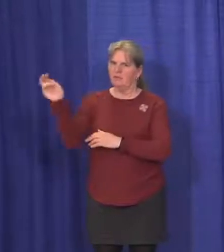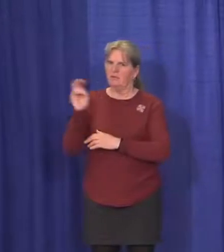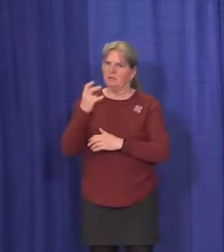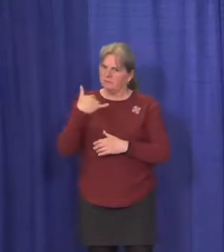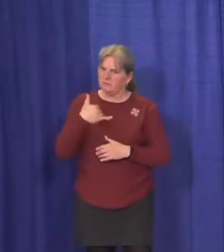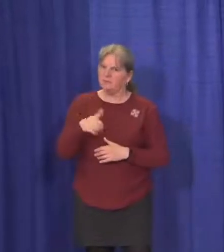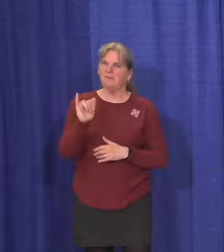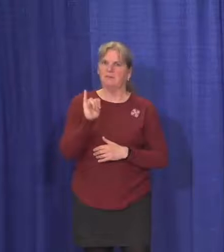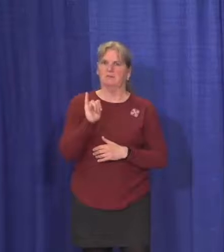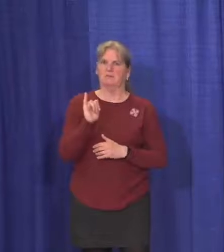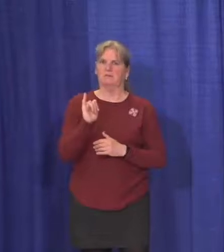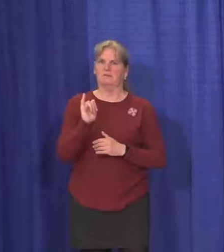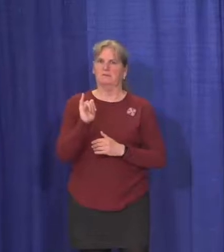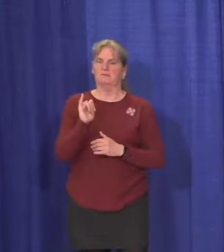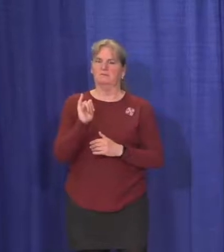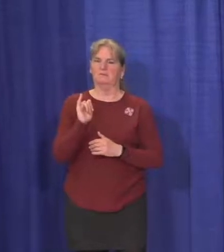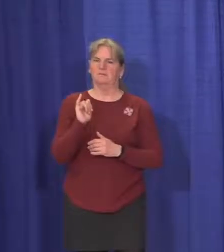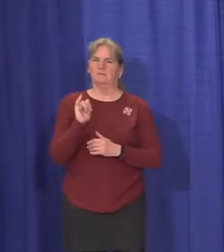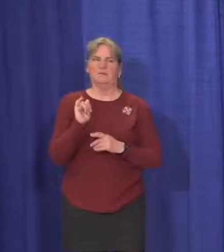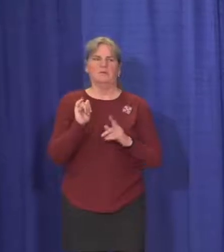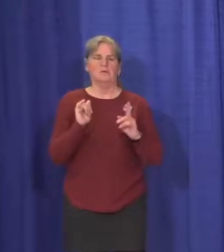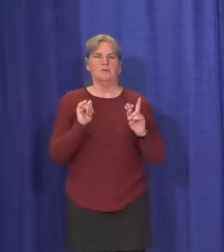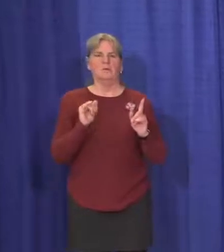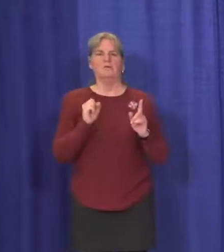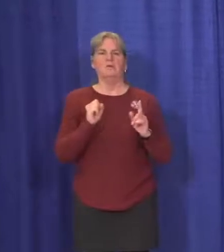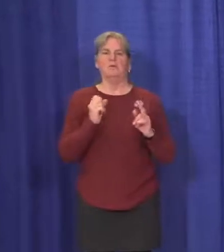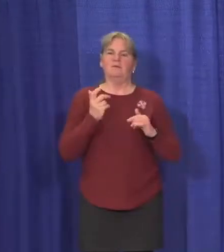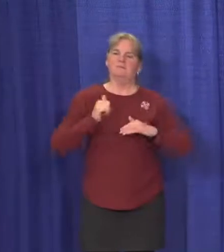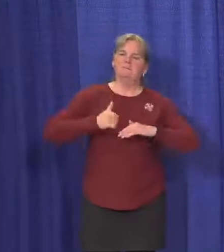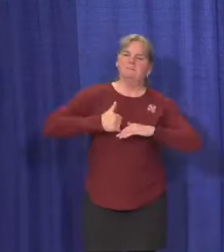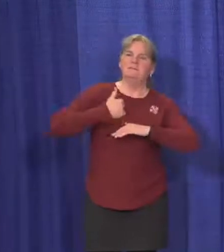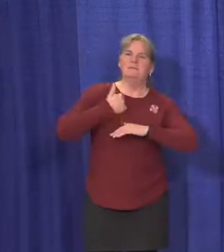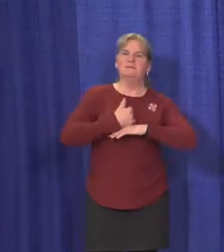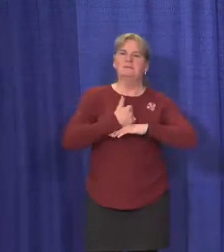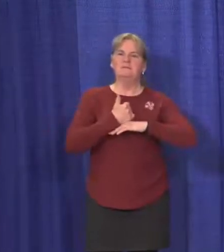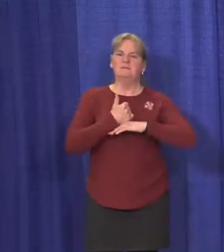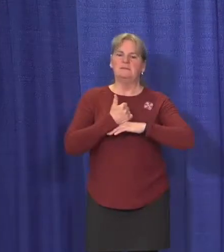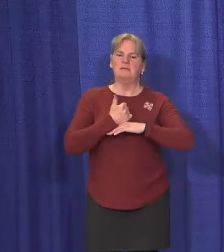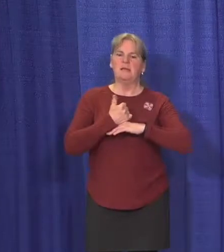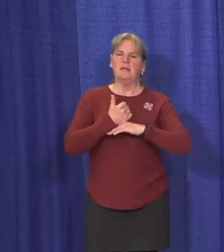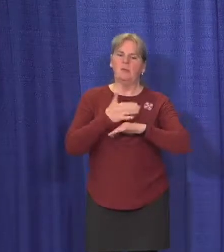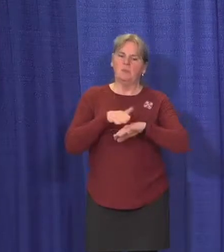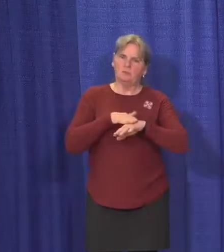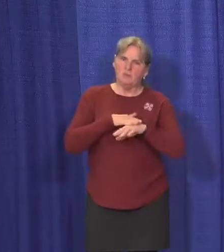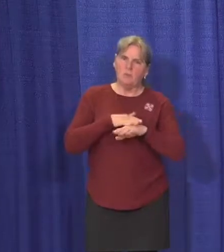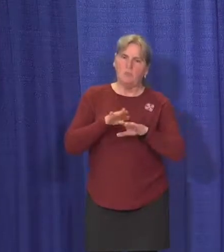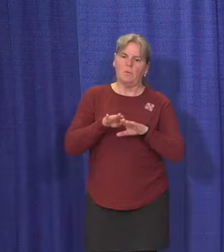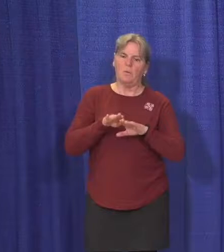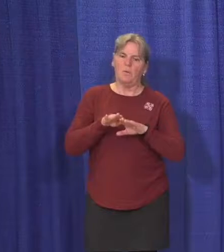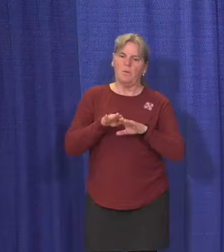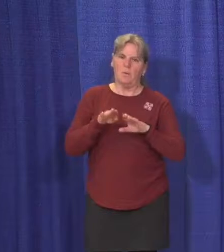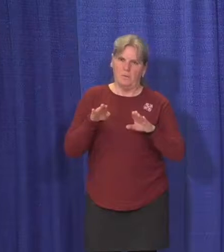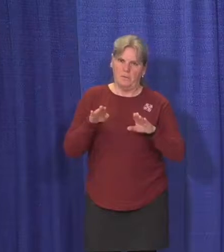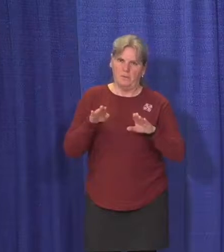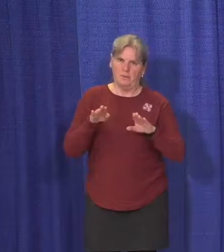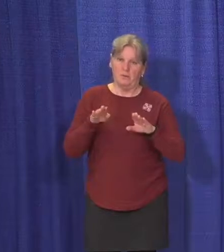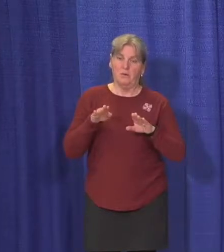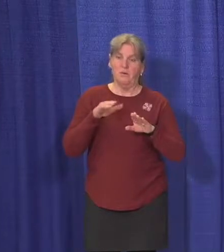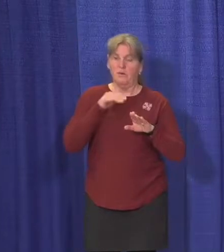And is severely restricted. What we're doing is laying the roots and laying the foundations